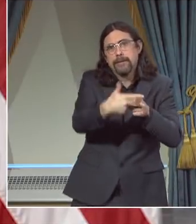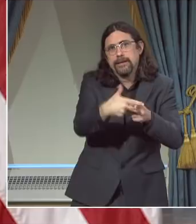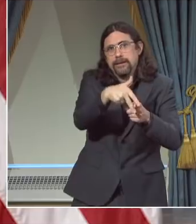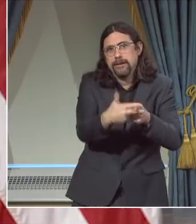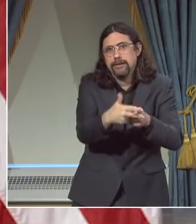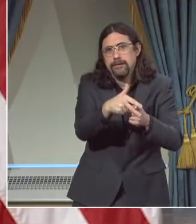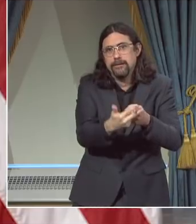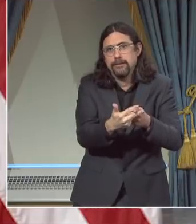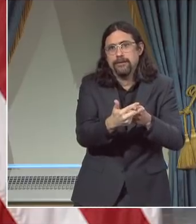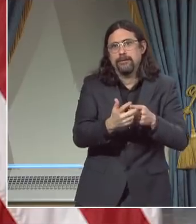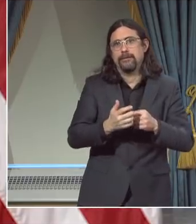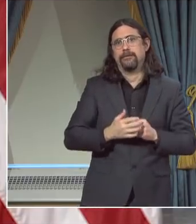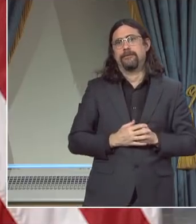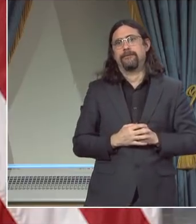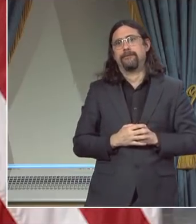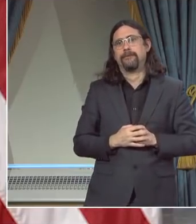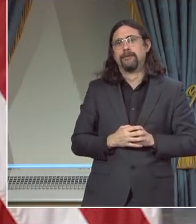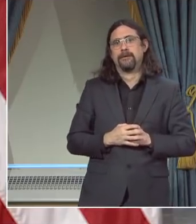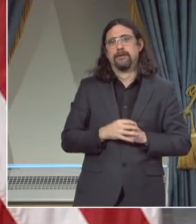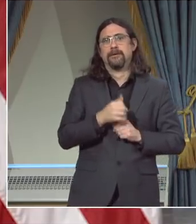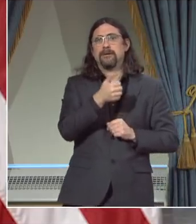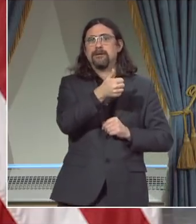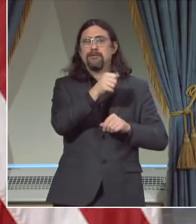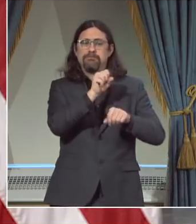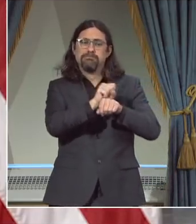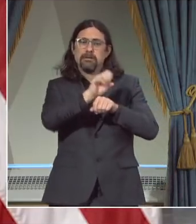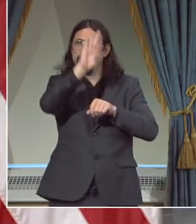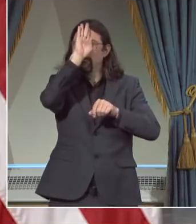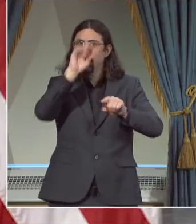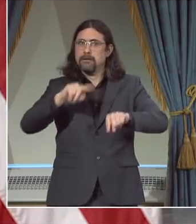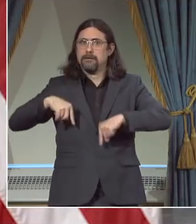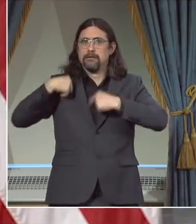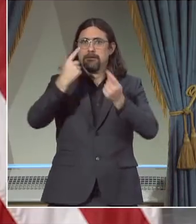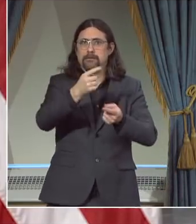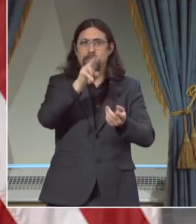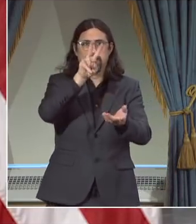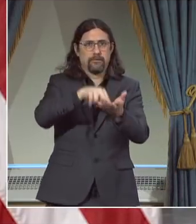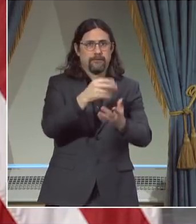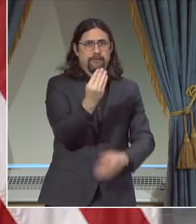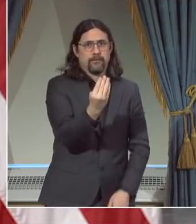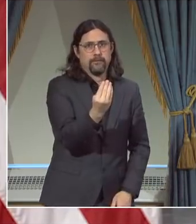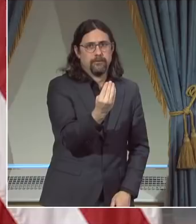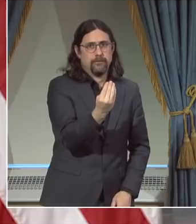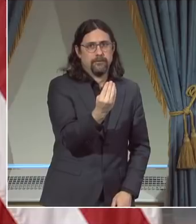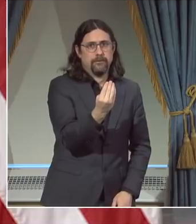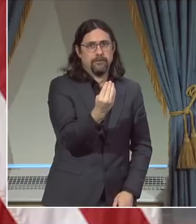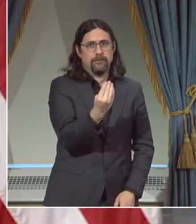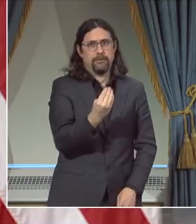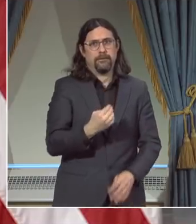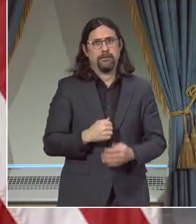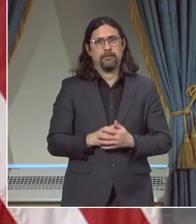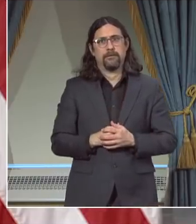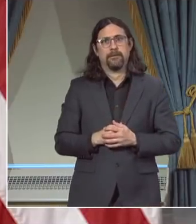FLEET SEICRVES SINCE 2014. THIS IS THE KIND OF UNSUNG HERO THAT DOESN'T GET THE CREDIT HE ESDERVES.